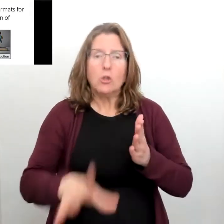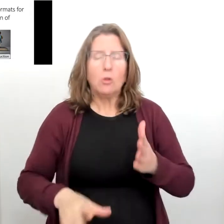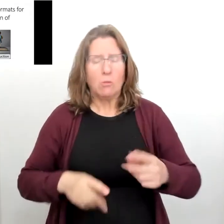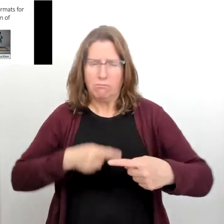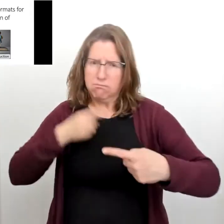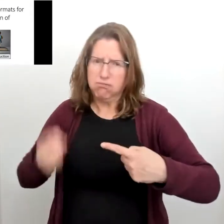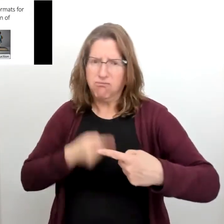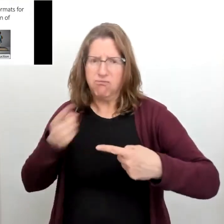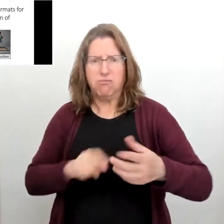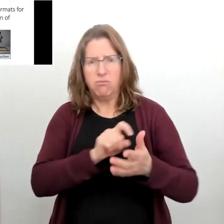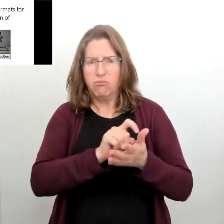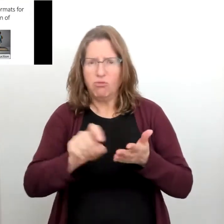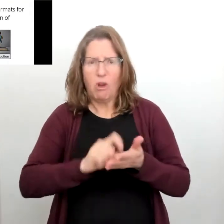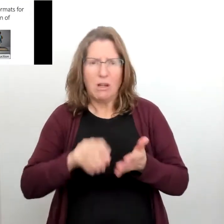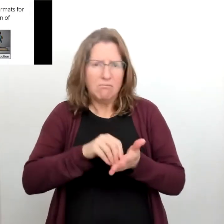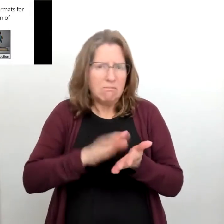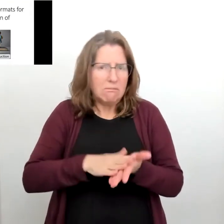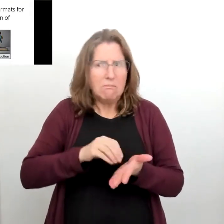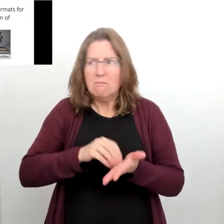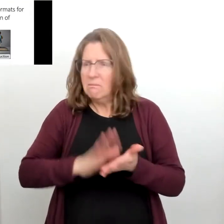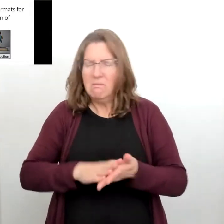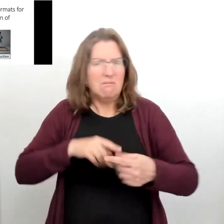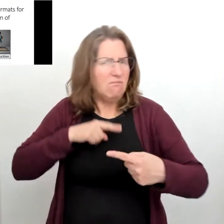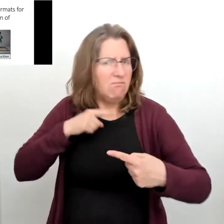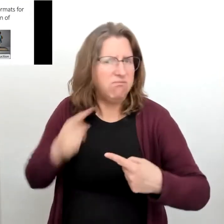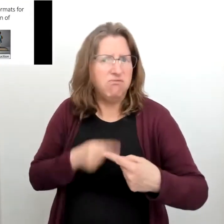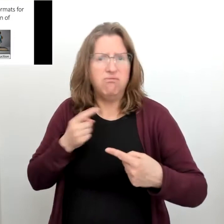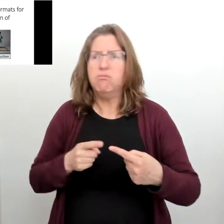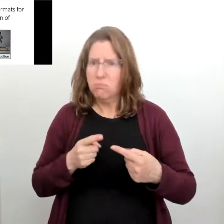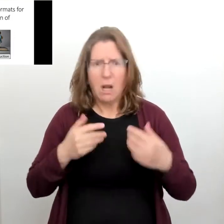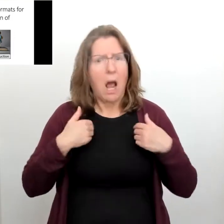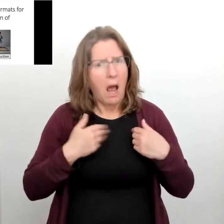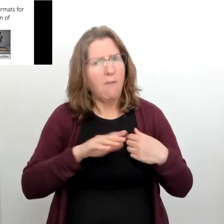Options to support struggling writers to express their understanding.